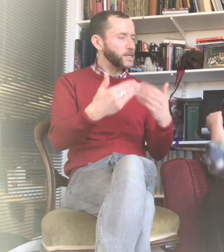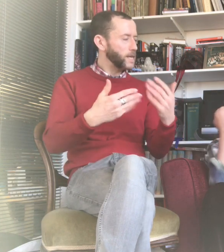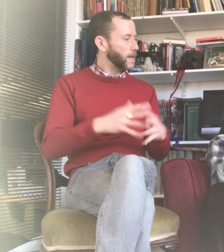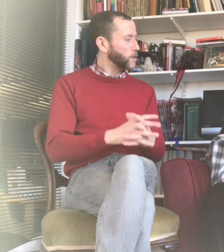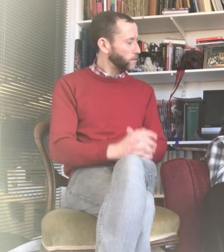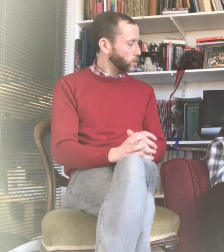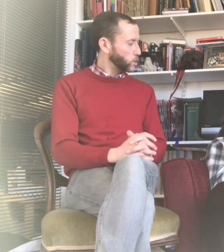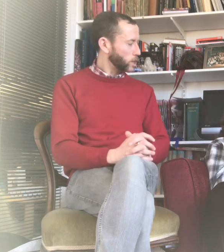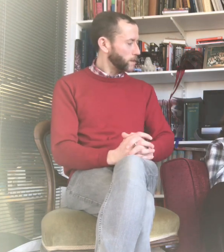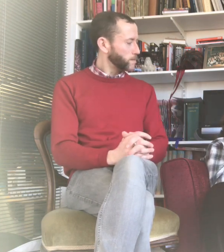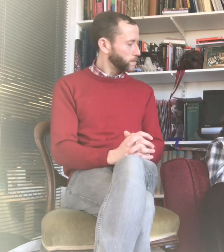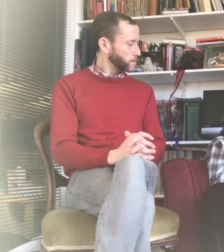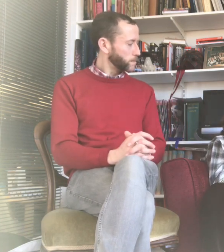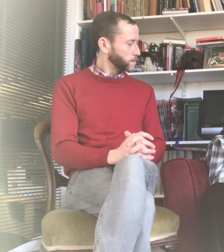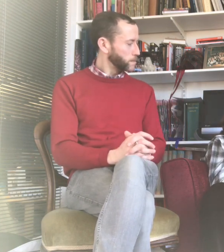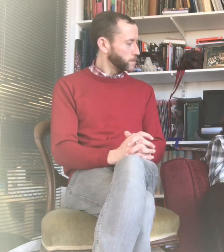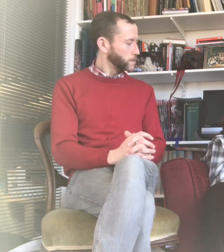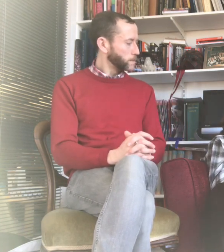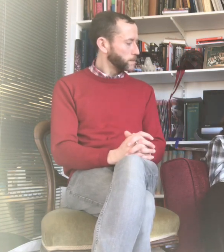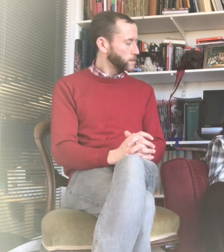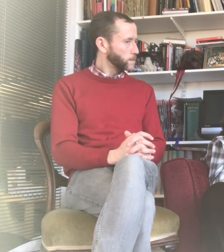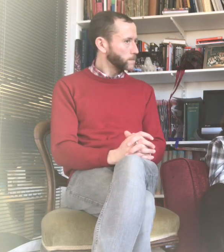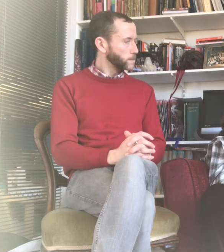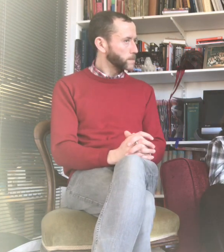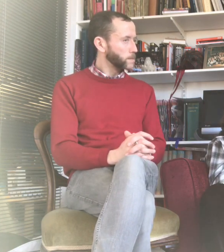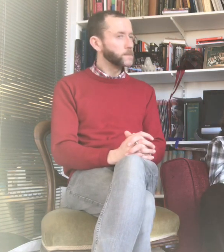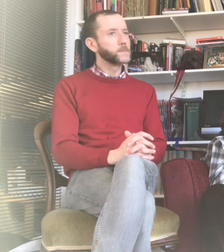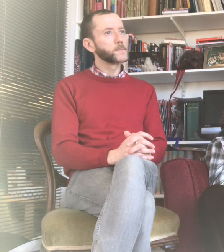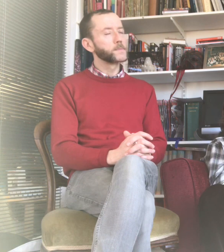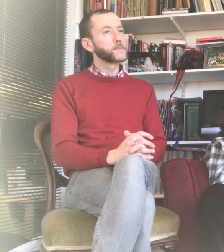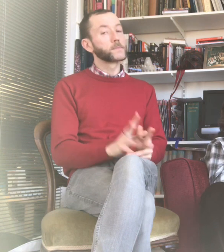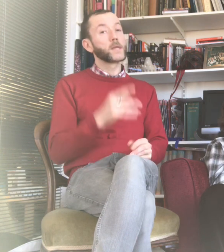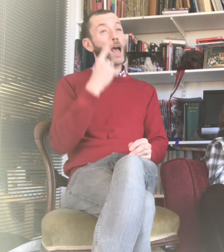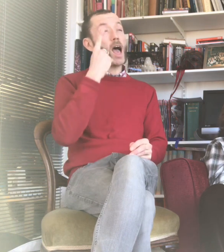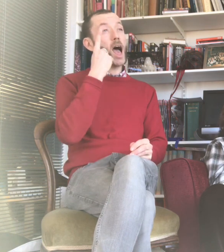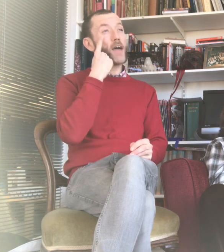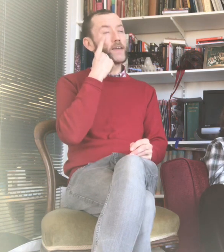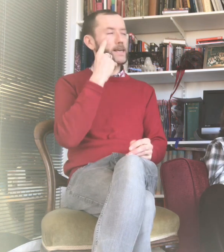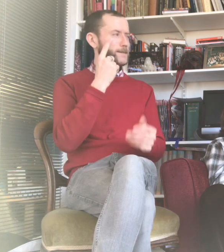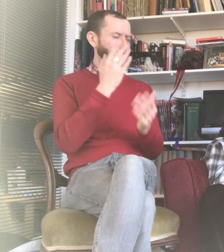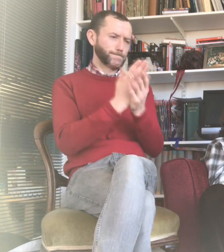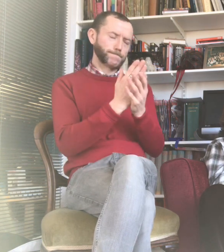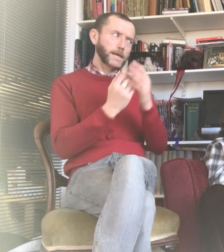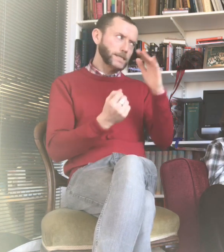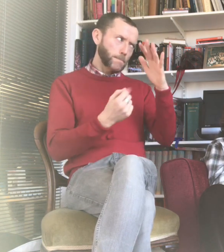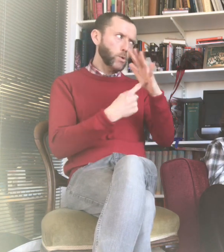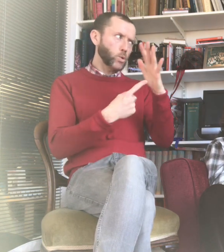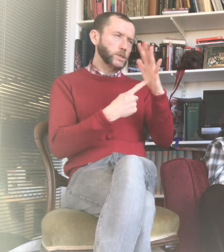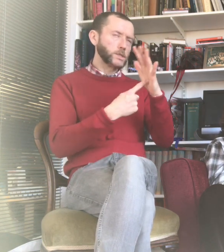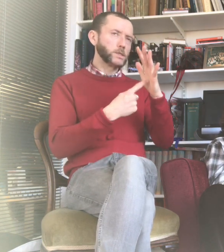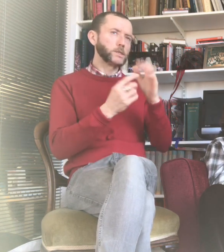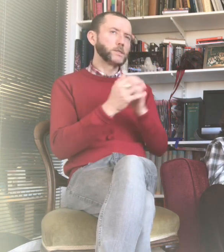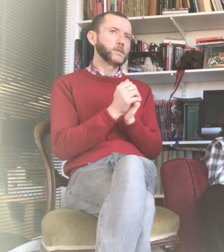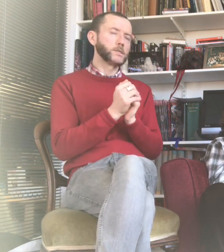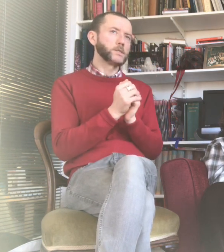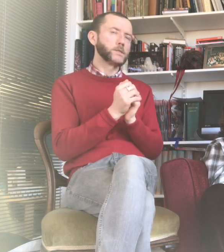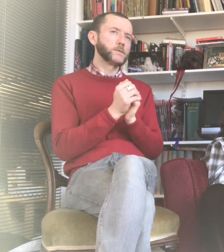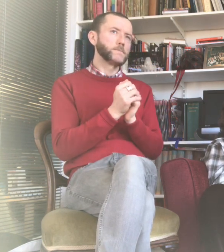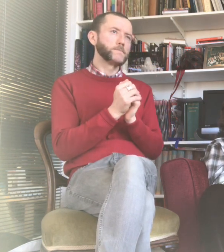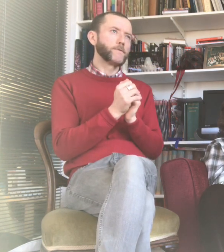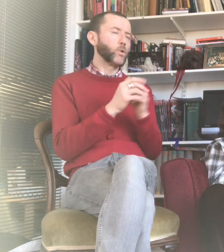are you seeing that in the future? Hmm, I think it's very, very important. Hamlet has this